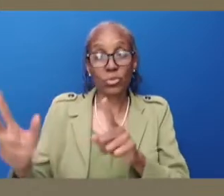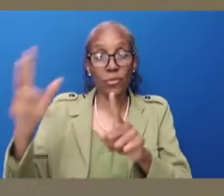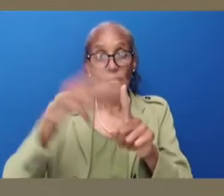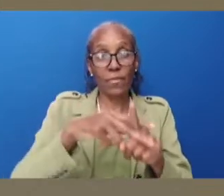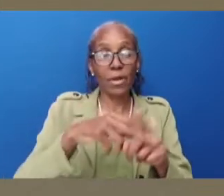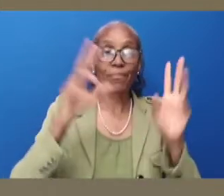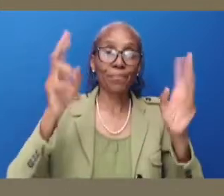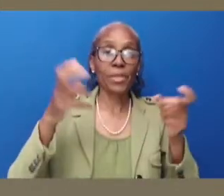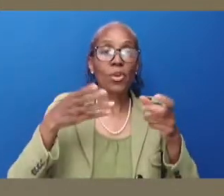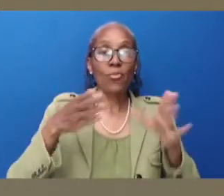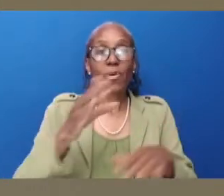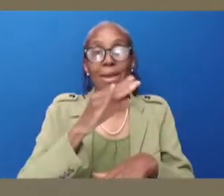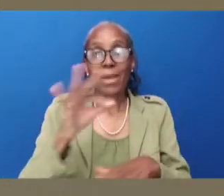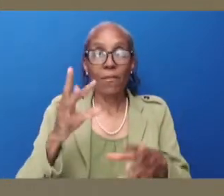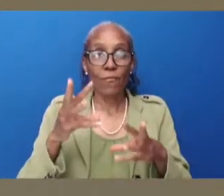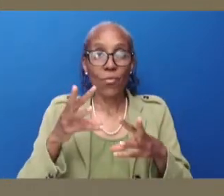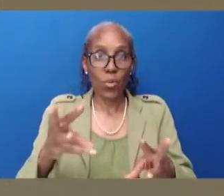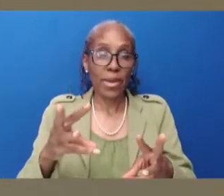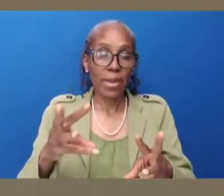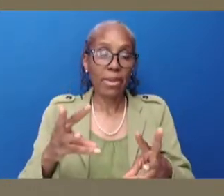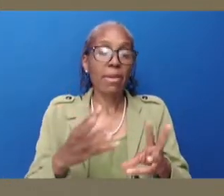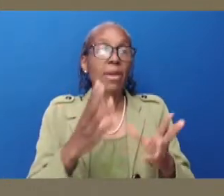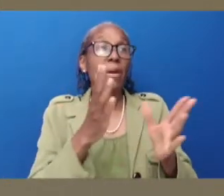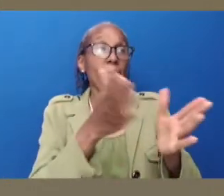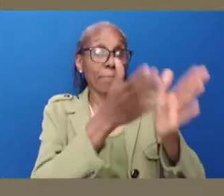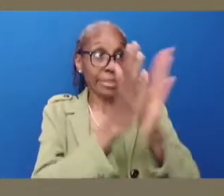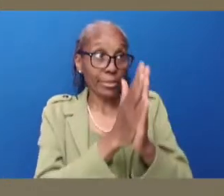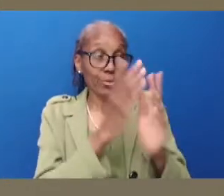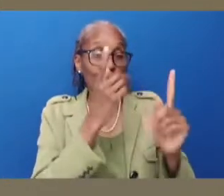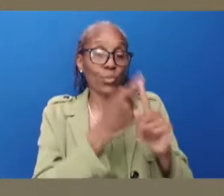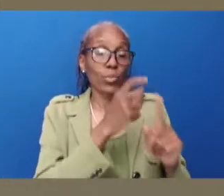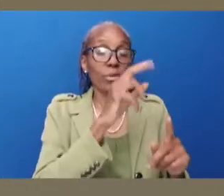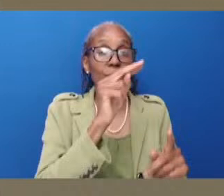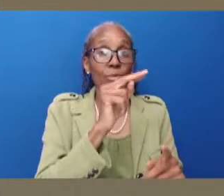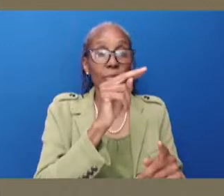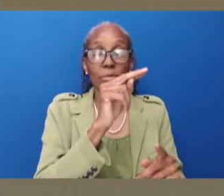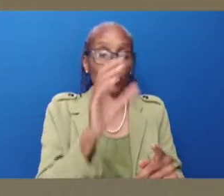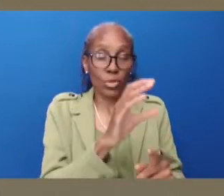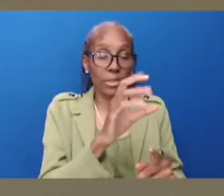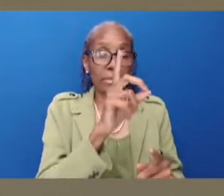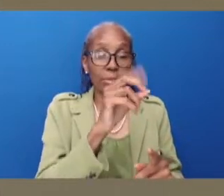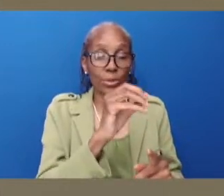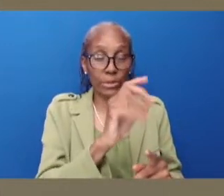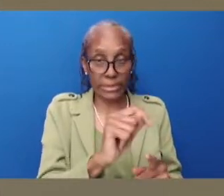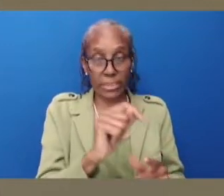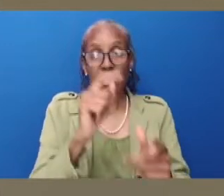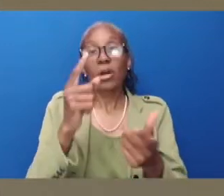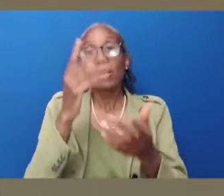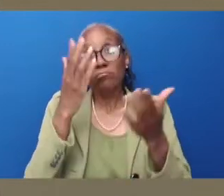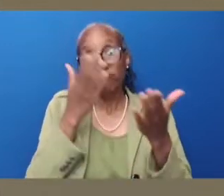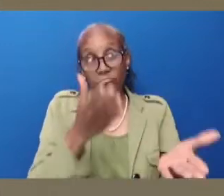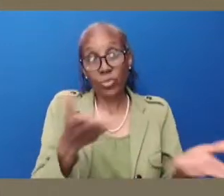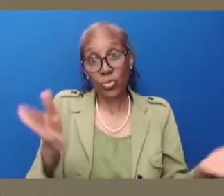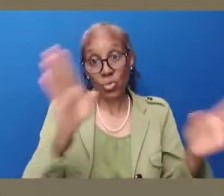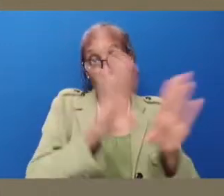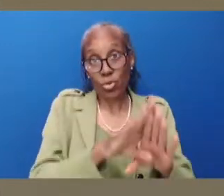$37,500 AND AUTHORIZE THE MANAGER TO FILE A RIGHT-OF-WAY